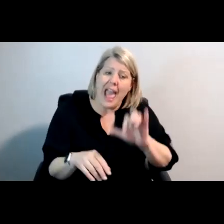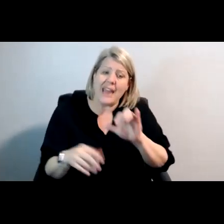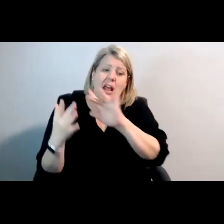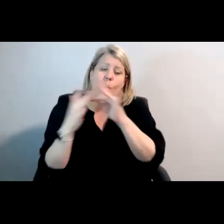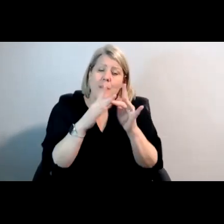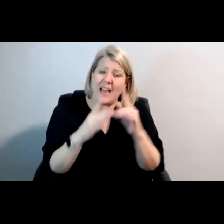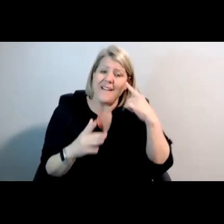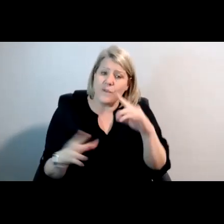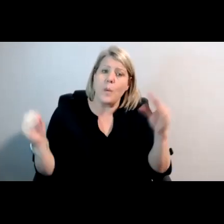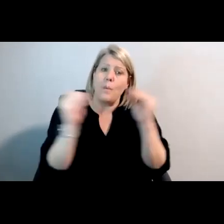Next slide.